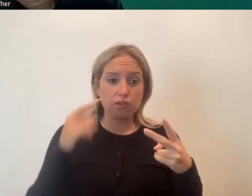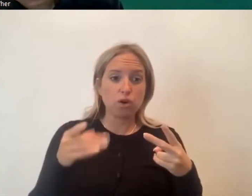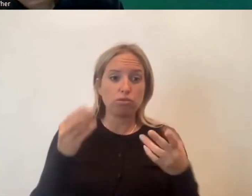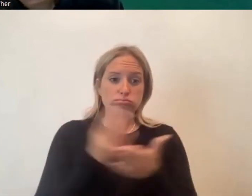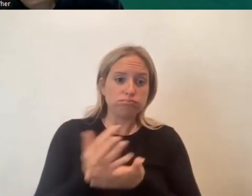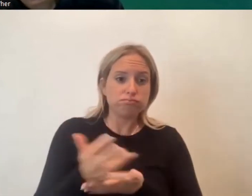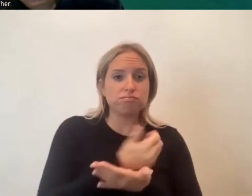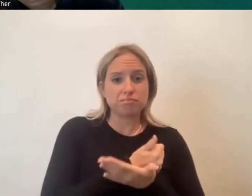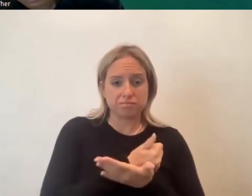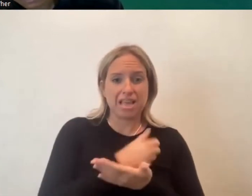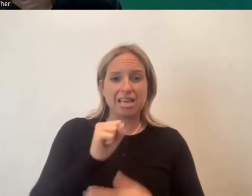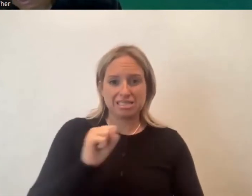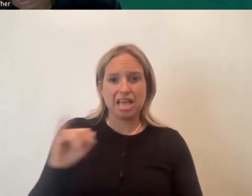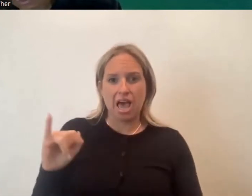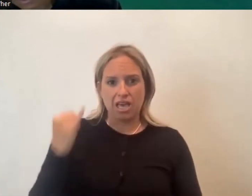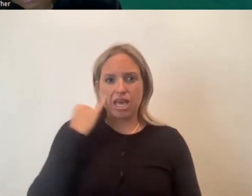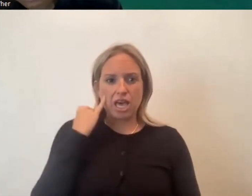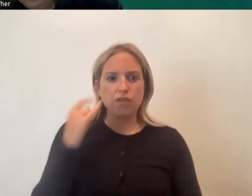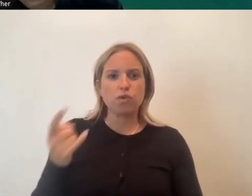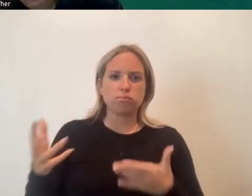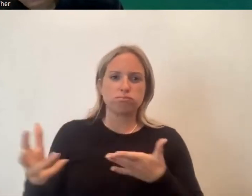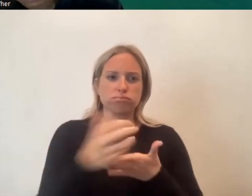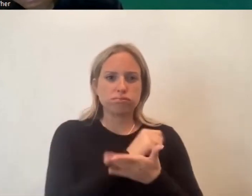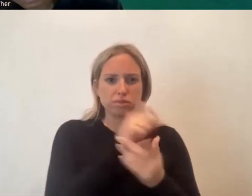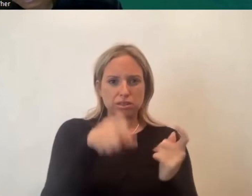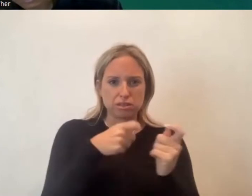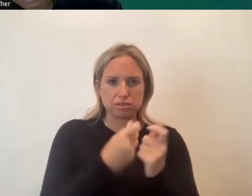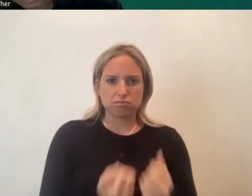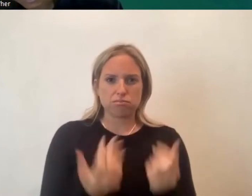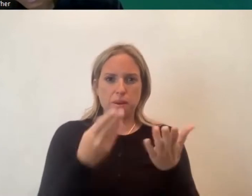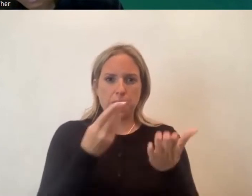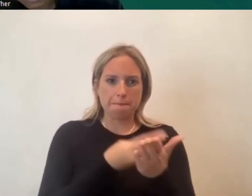So if you are earning a certain amount of money, Social Security is going to decide